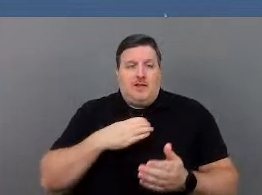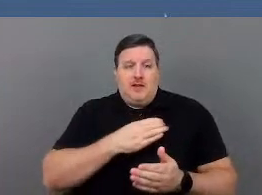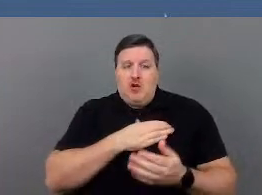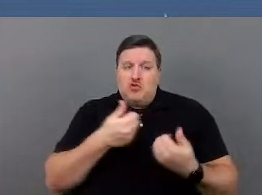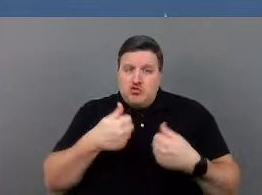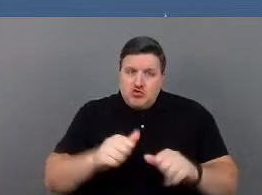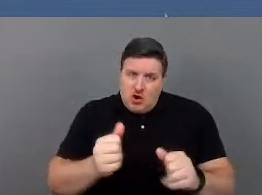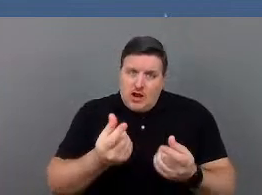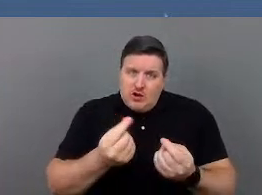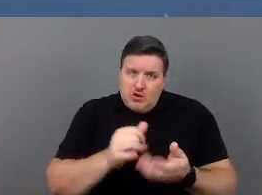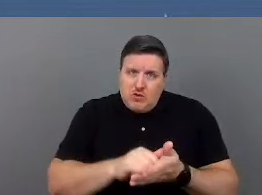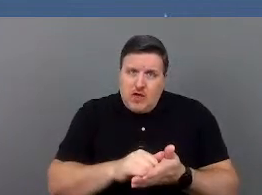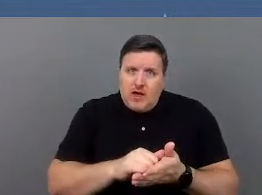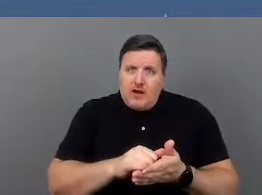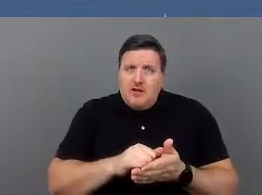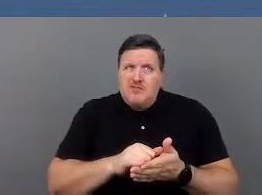CONVERSATION WITH CHIEF ARRADONDO.